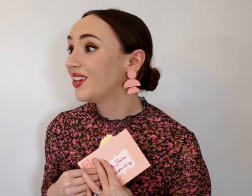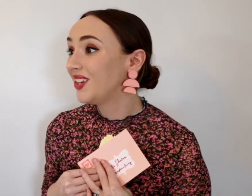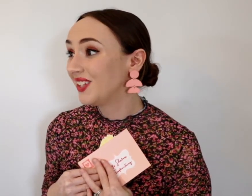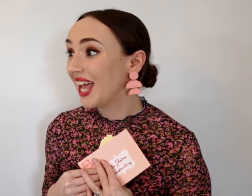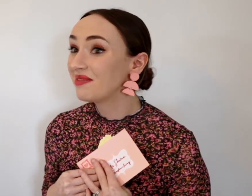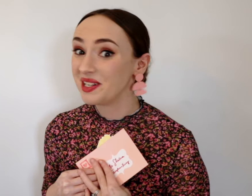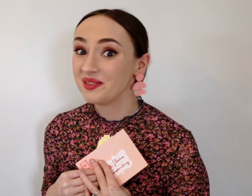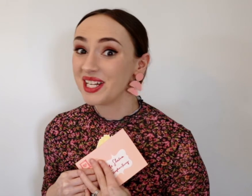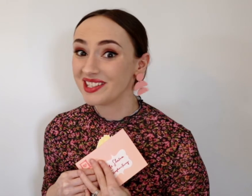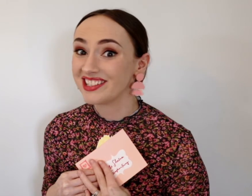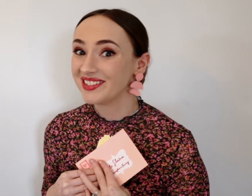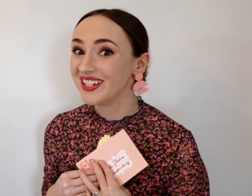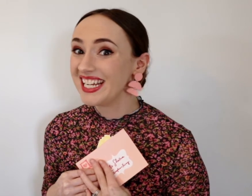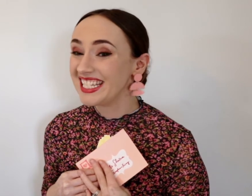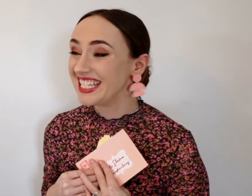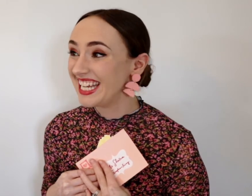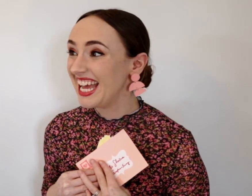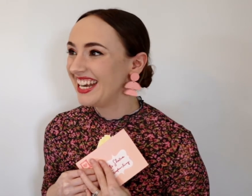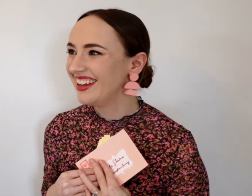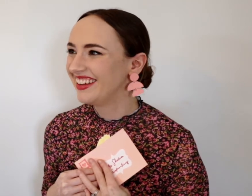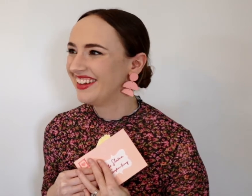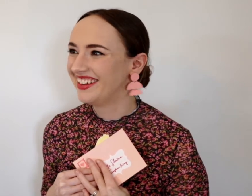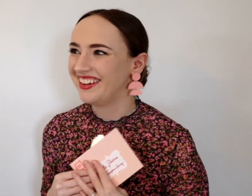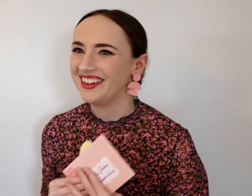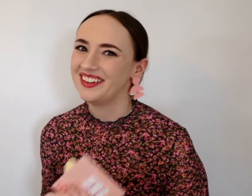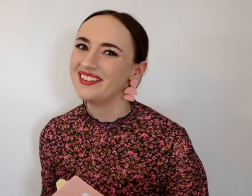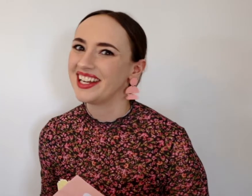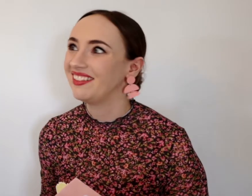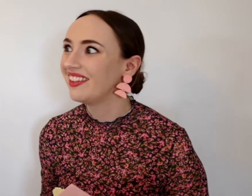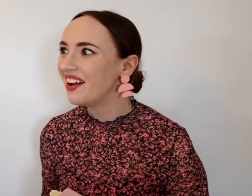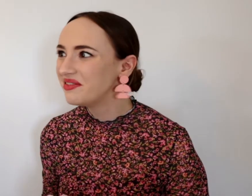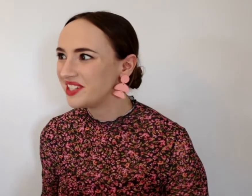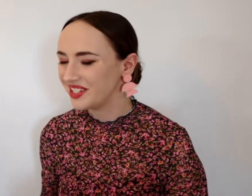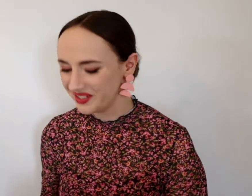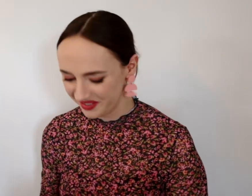You'd like me to read a story instead?\ Oh I'd love to!